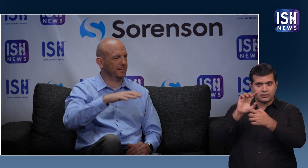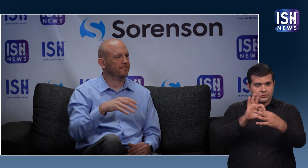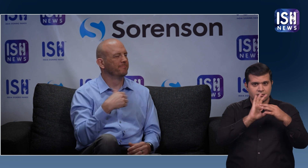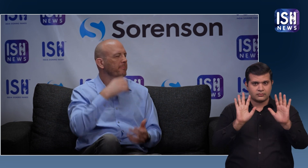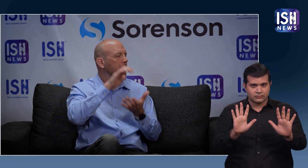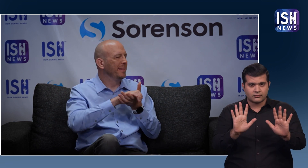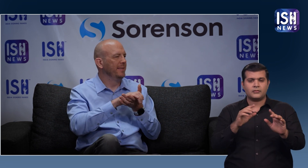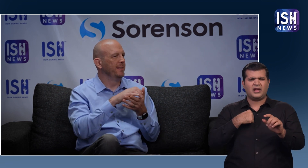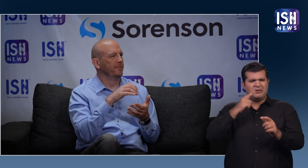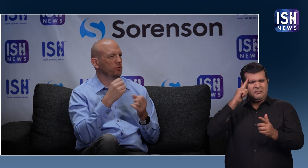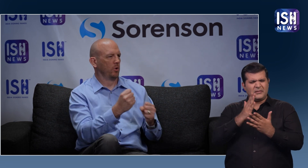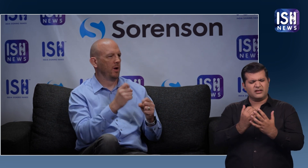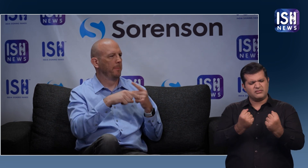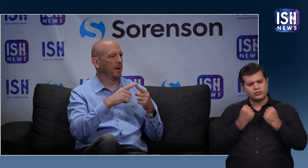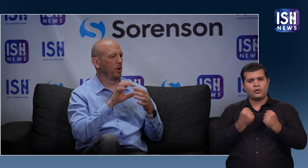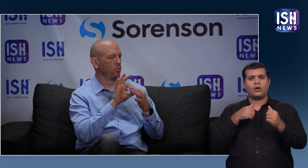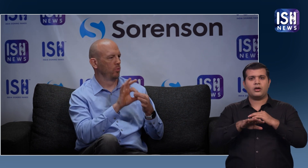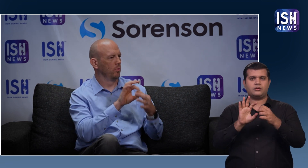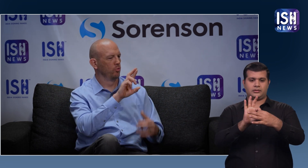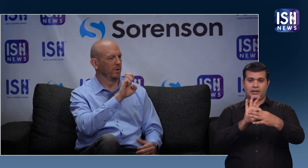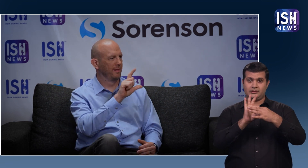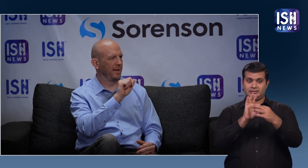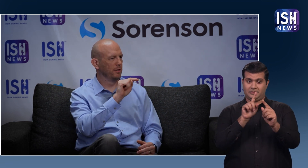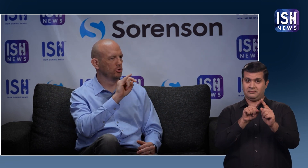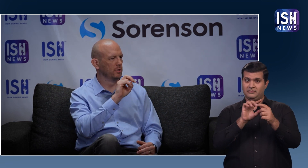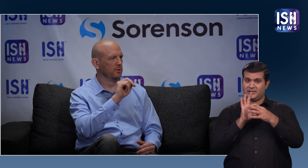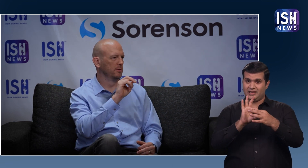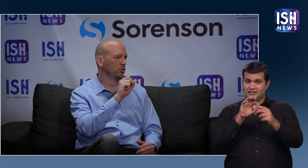I strongly believe in relationship.